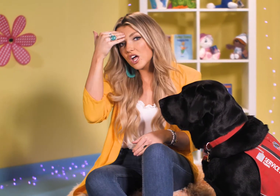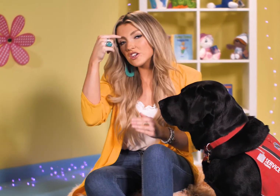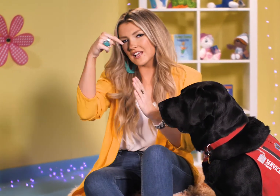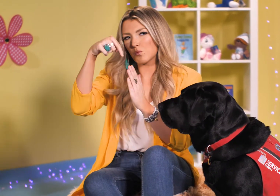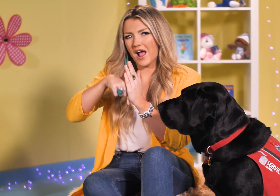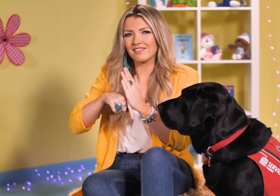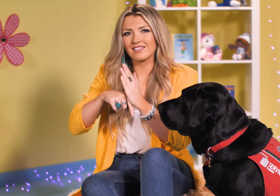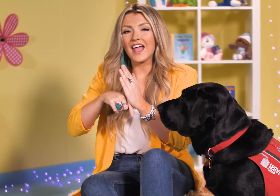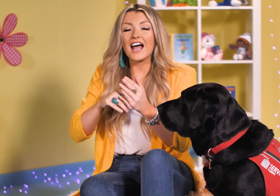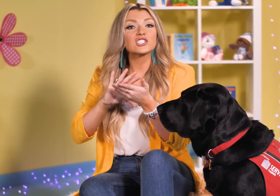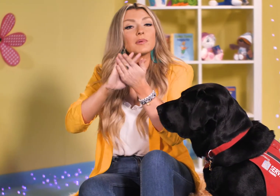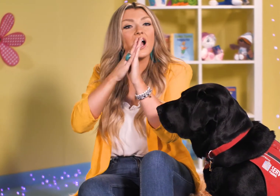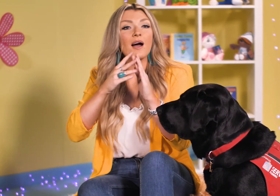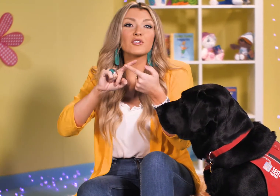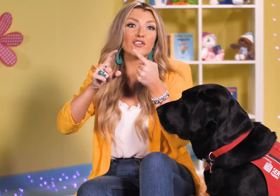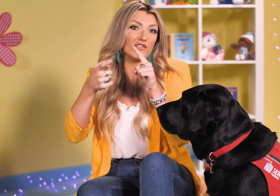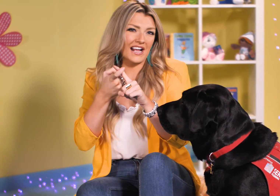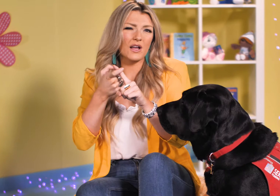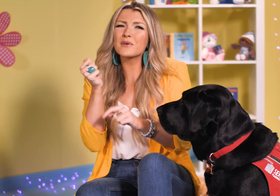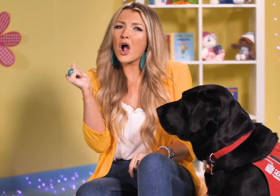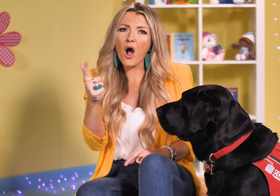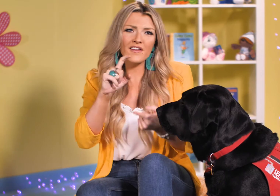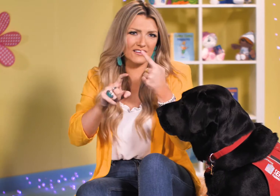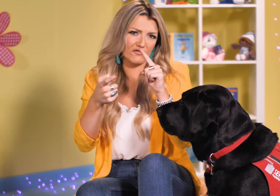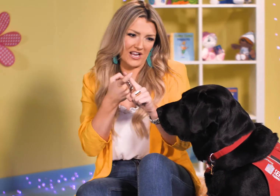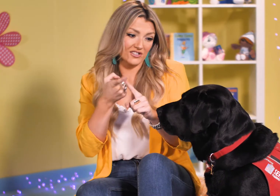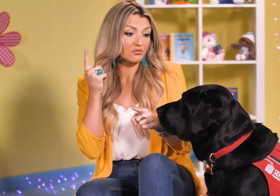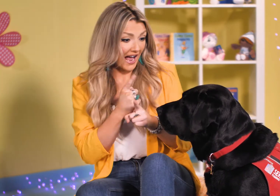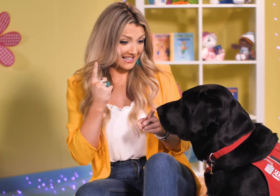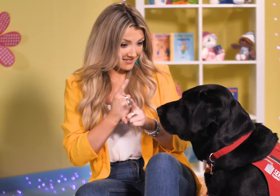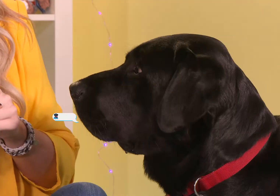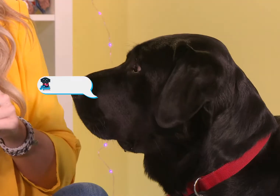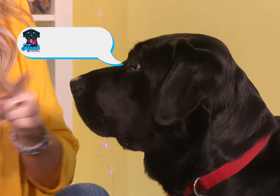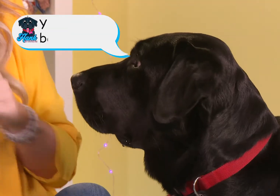know someone and to become their friend and we all need friends, right?